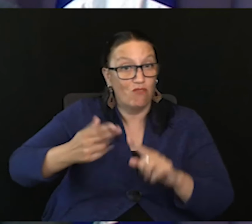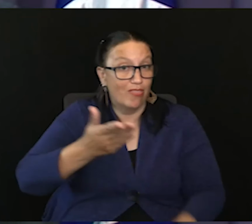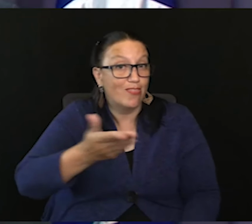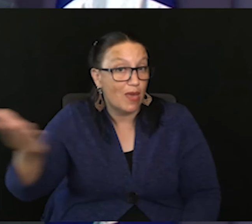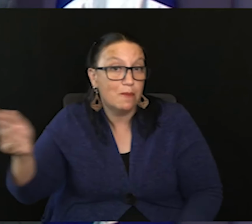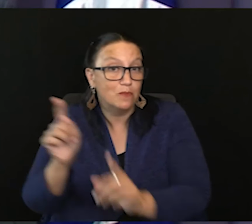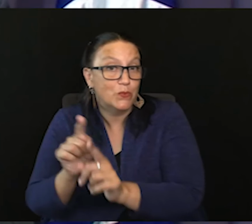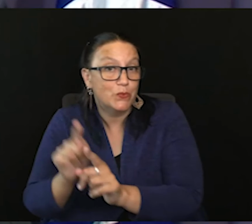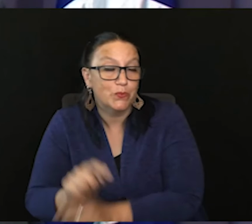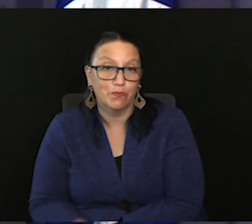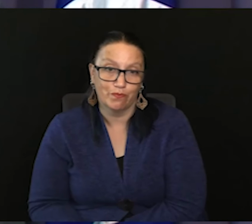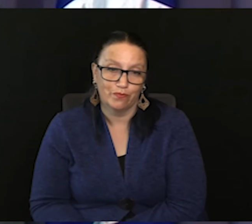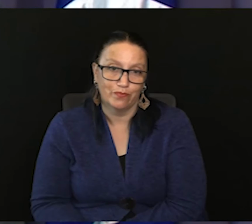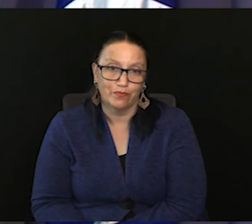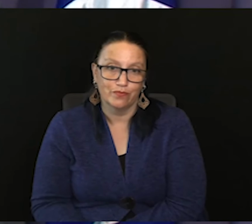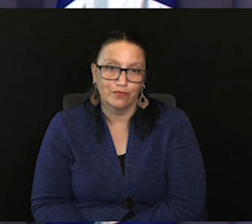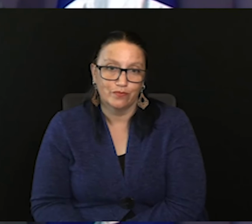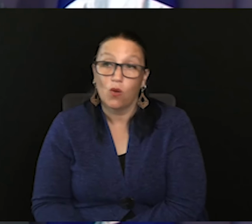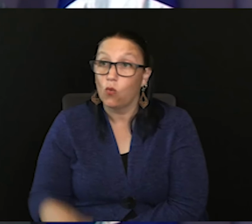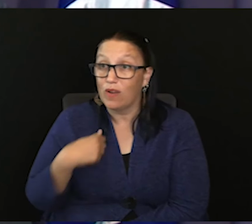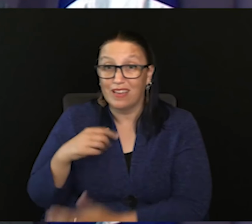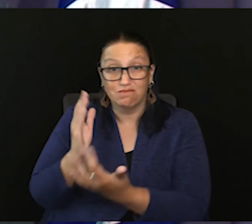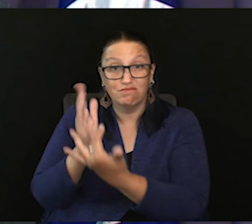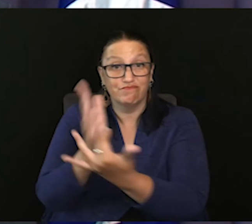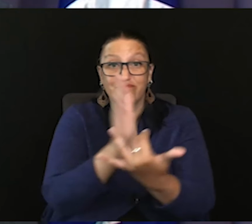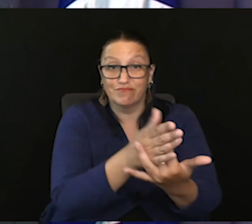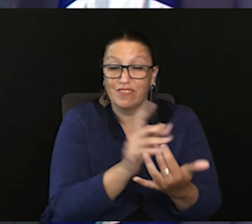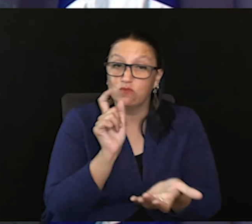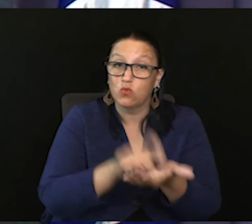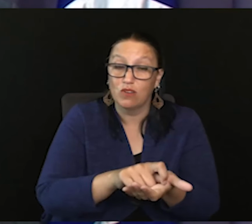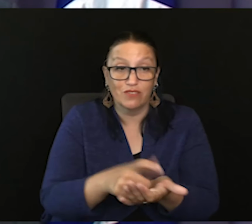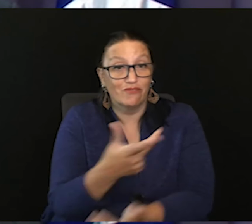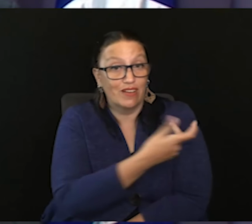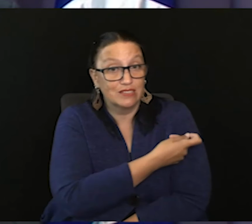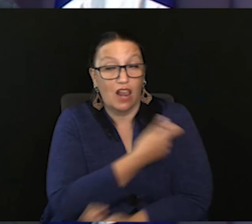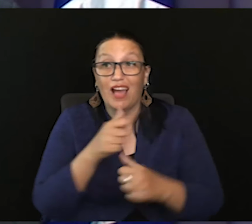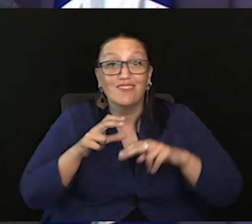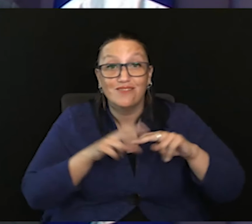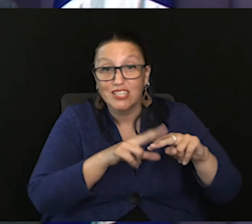through foreign affairs vaccine donations. We really have helped, and the vaccination rates